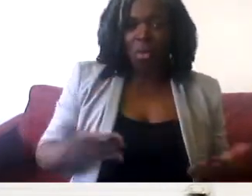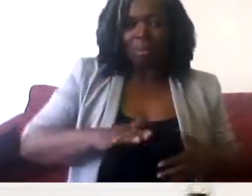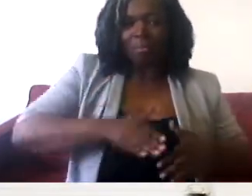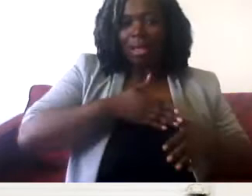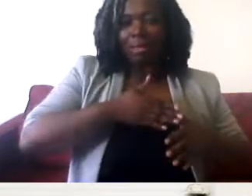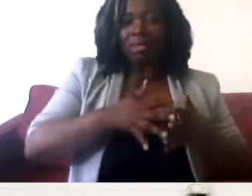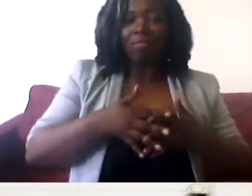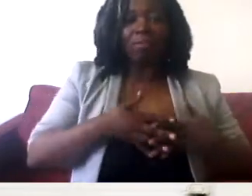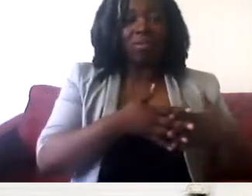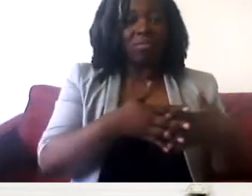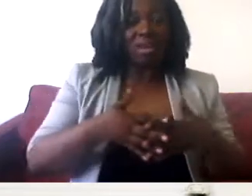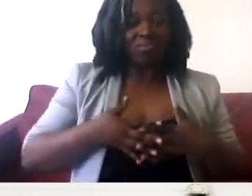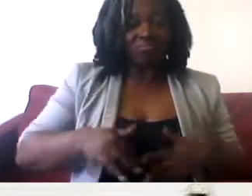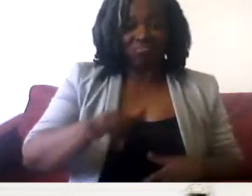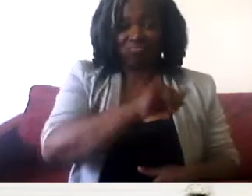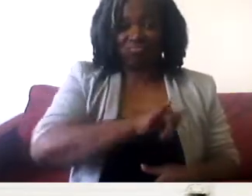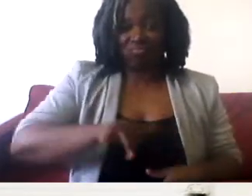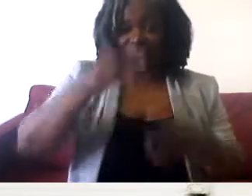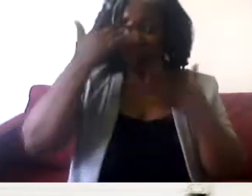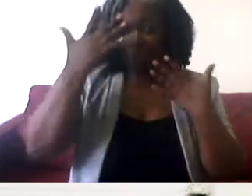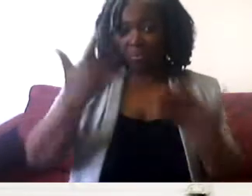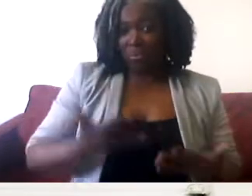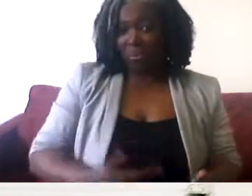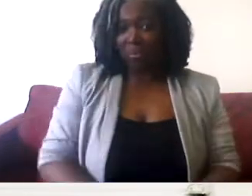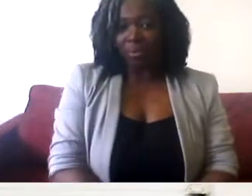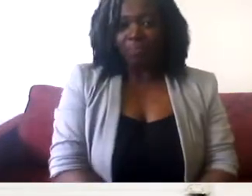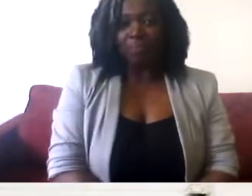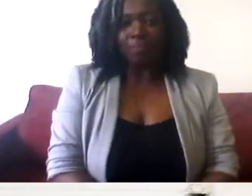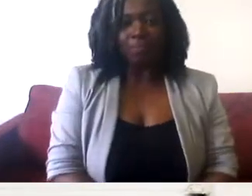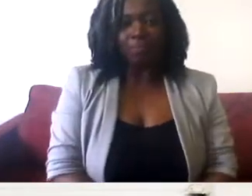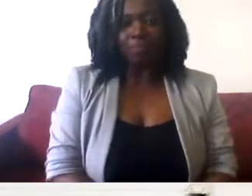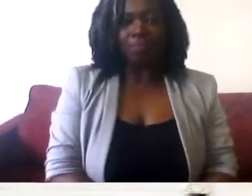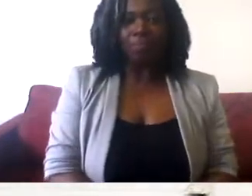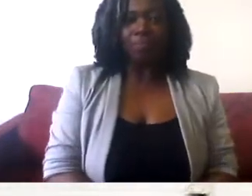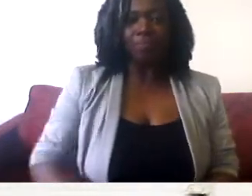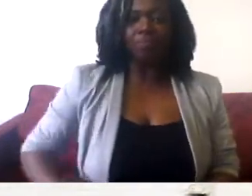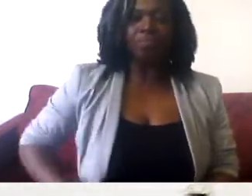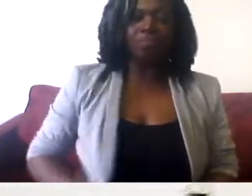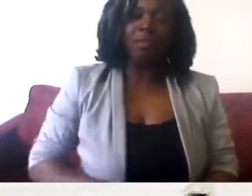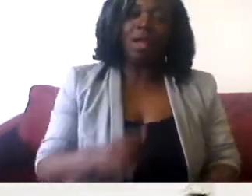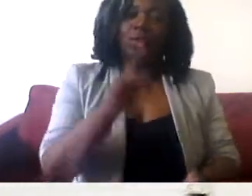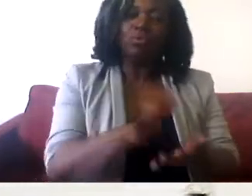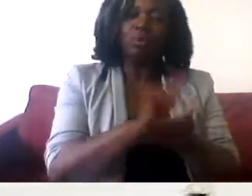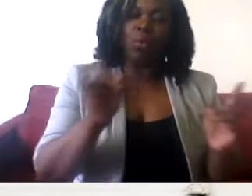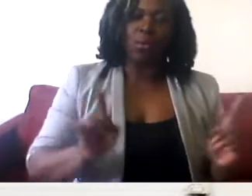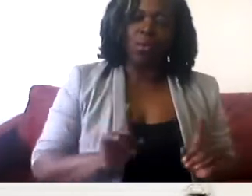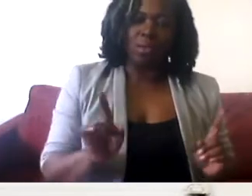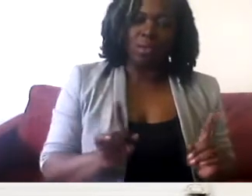even Native America? We just don't know.